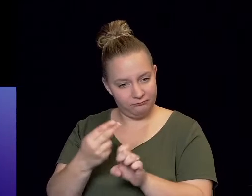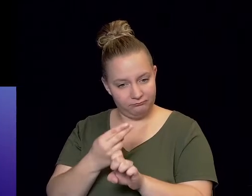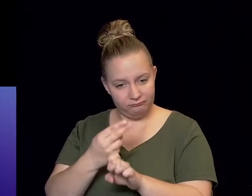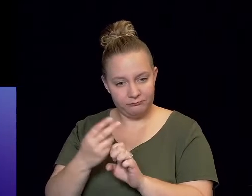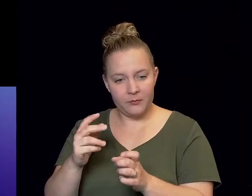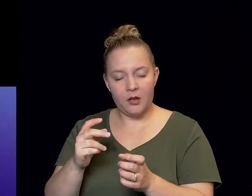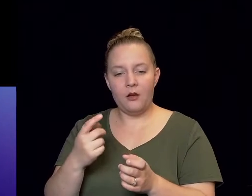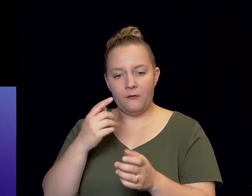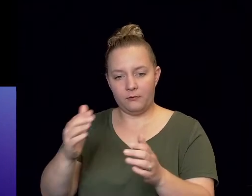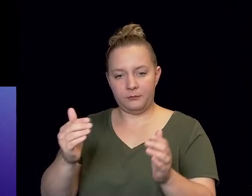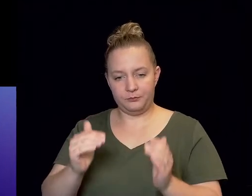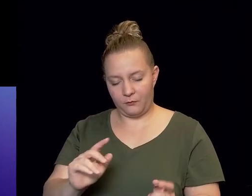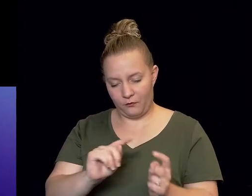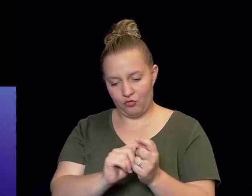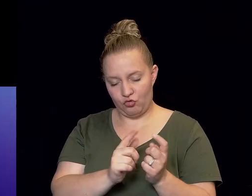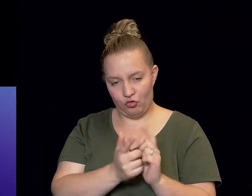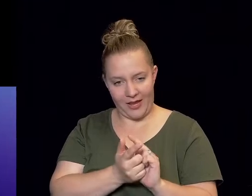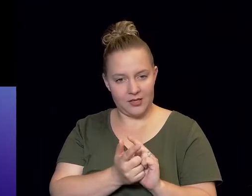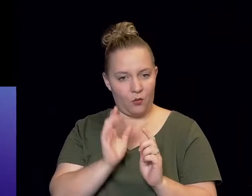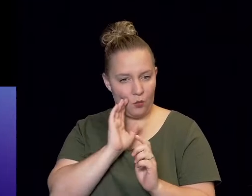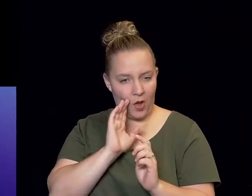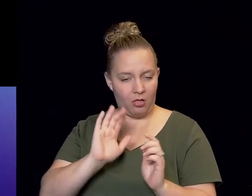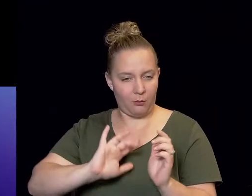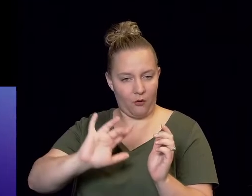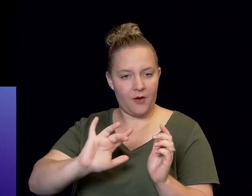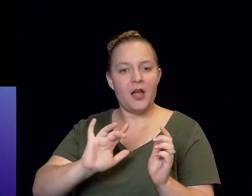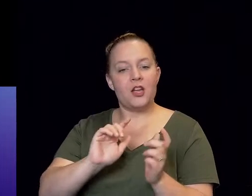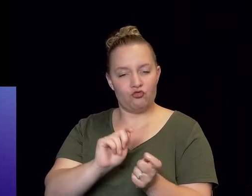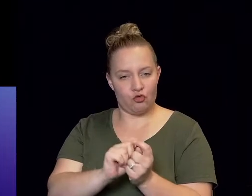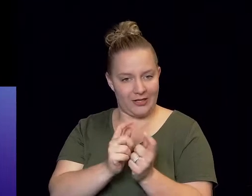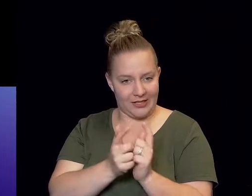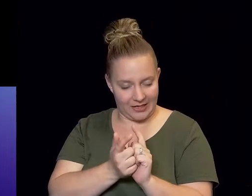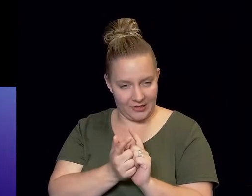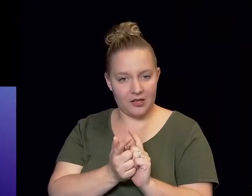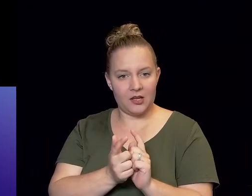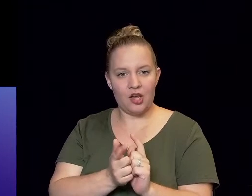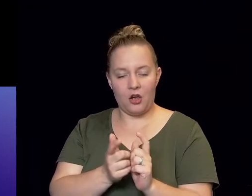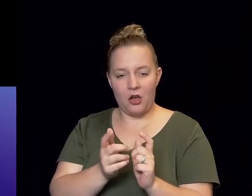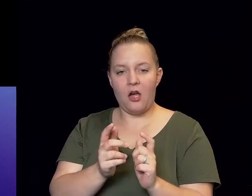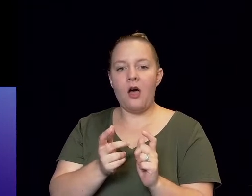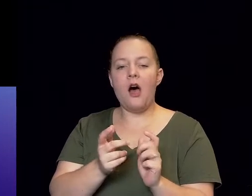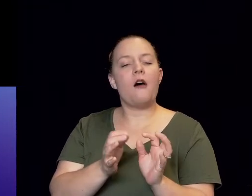to move this down, translating a div variable or translating a phrase, you first have to define the